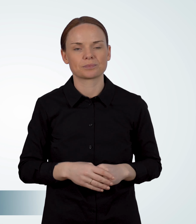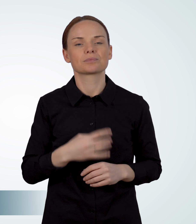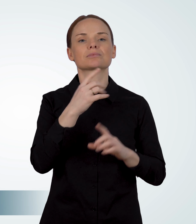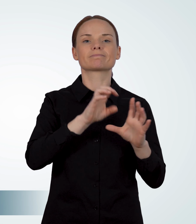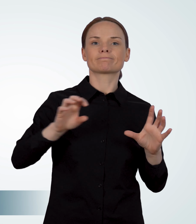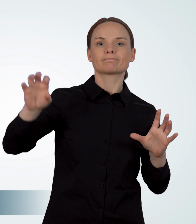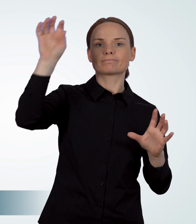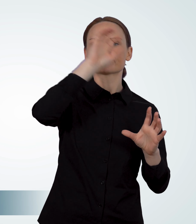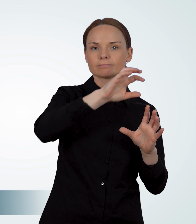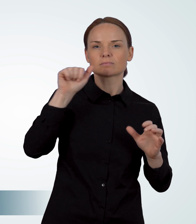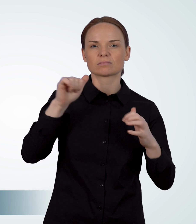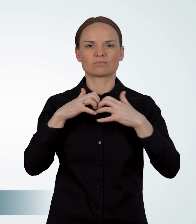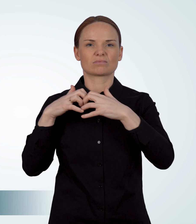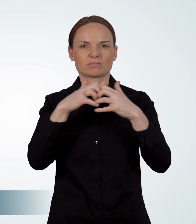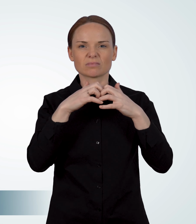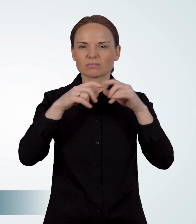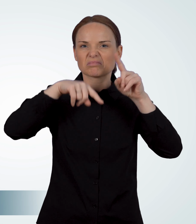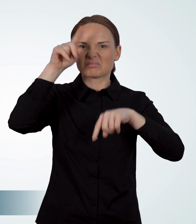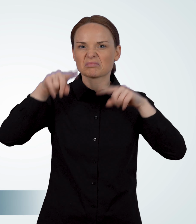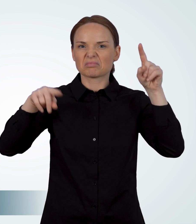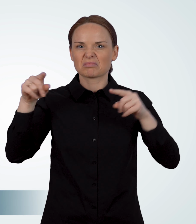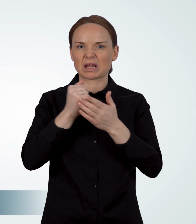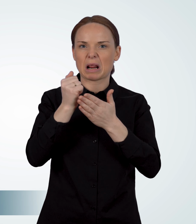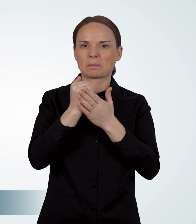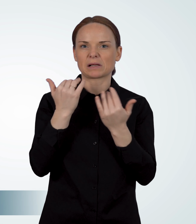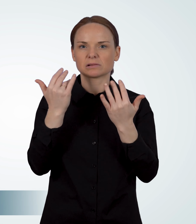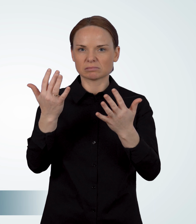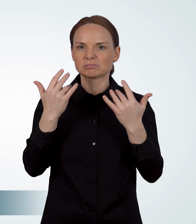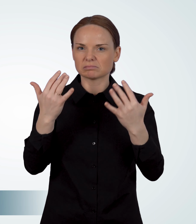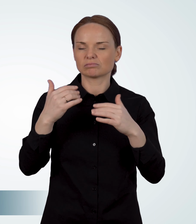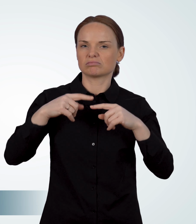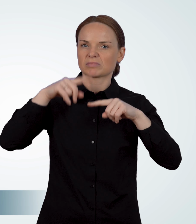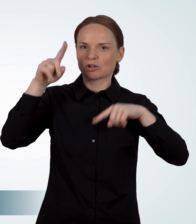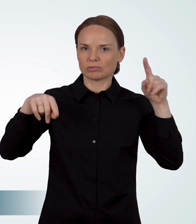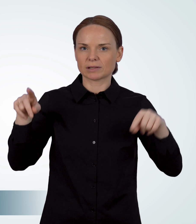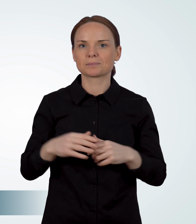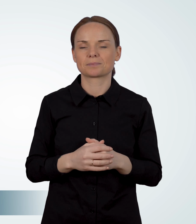Overcrowding rates vary widely between states.